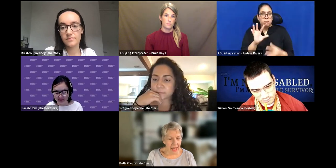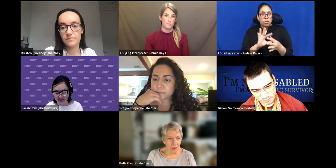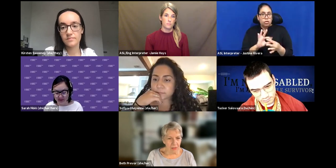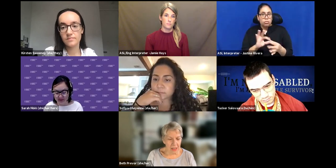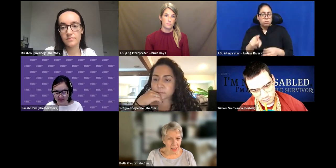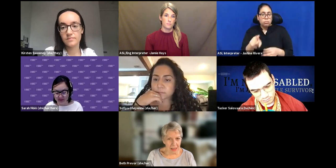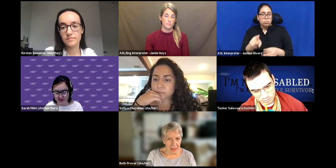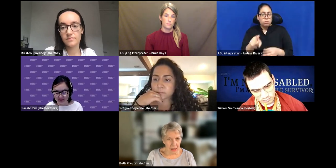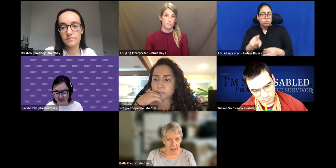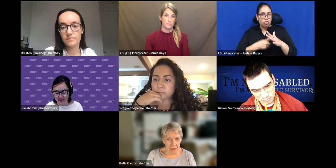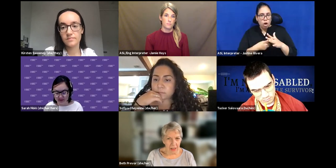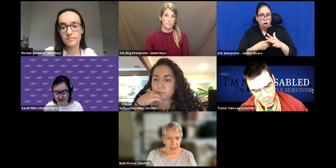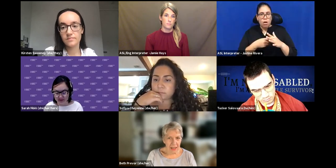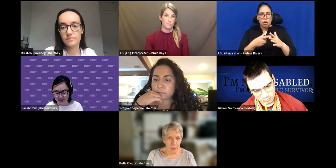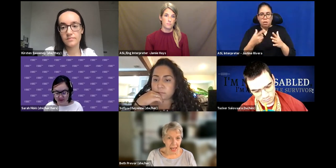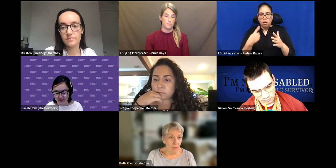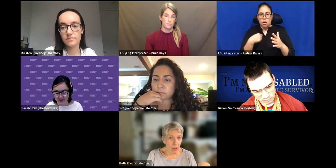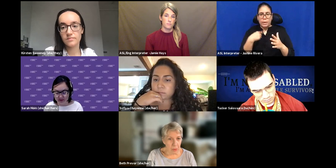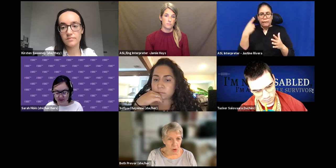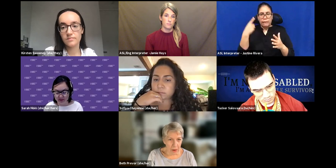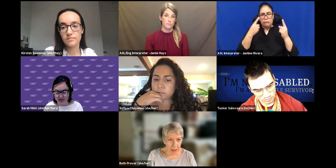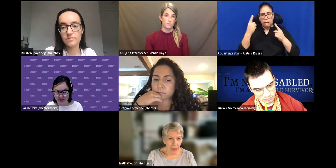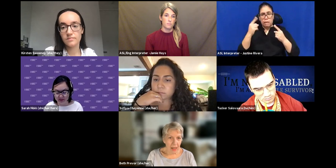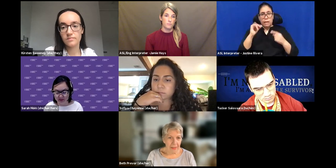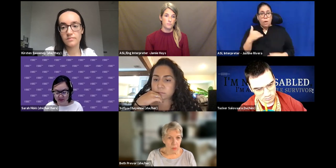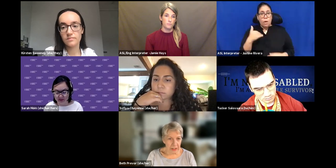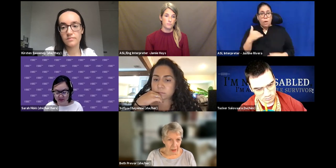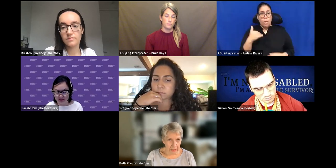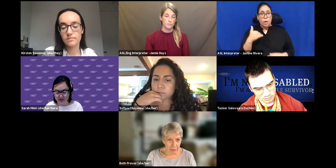out of this idea of, if we have one program, then we're done.